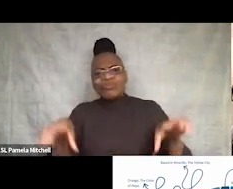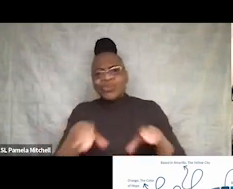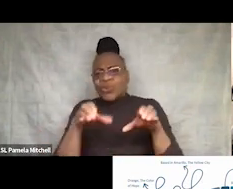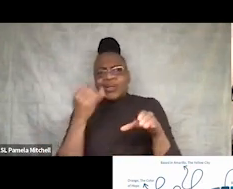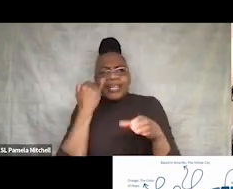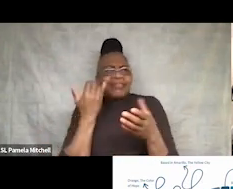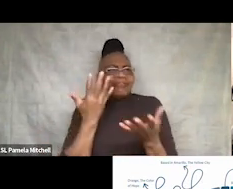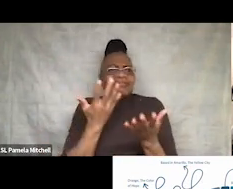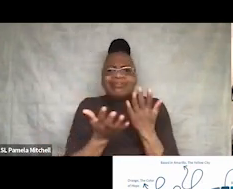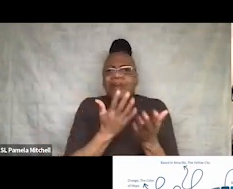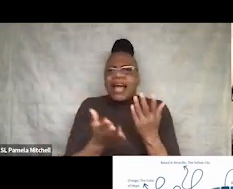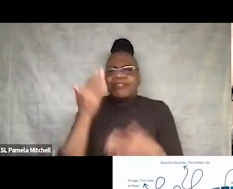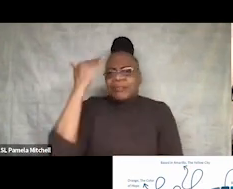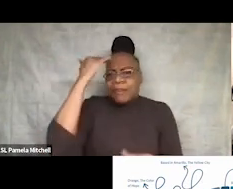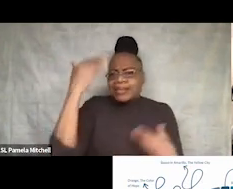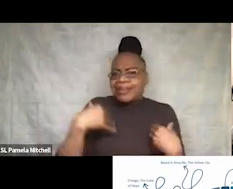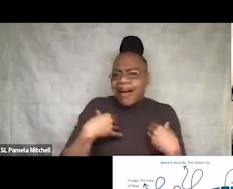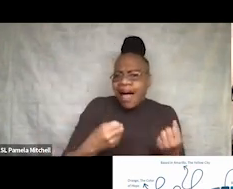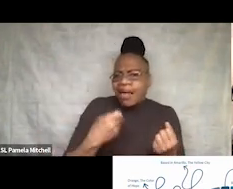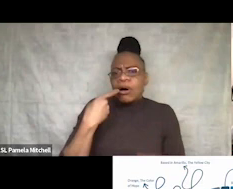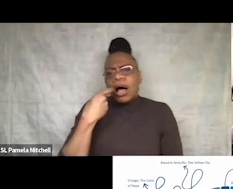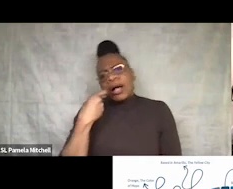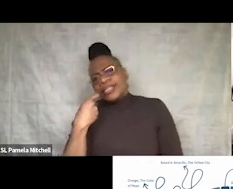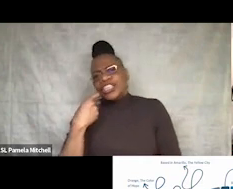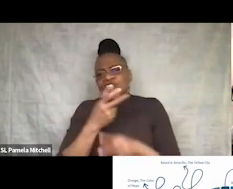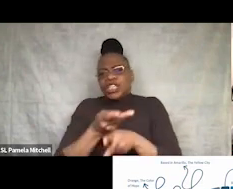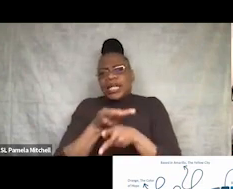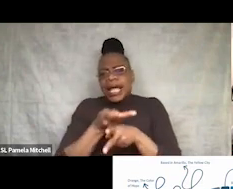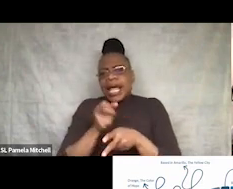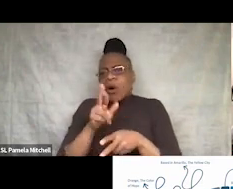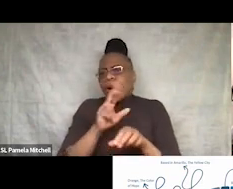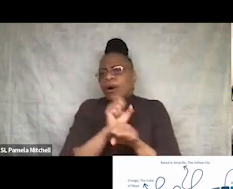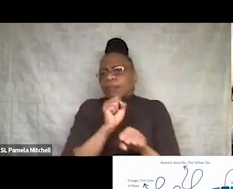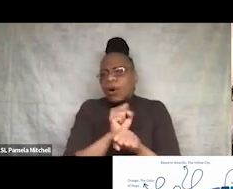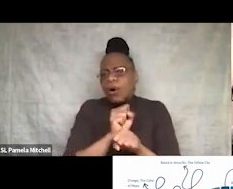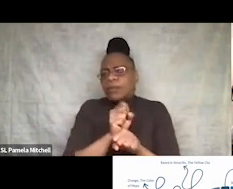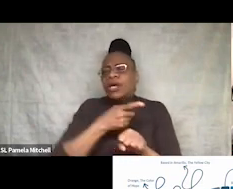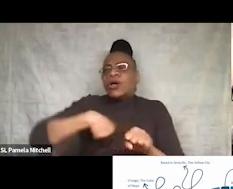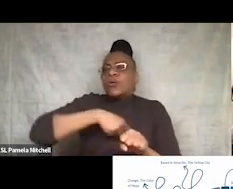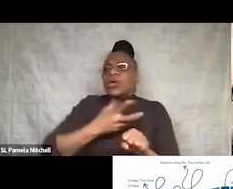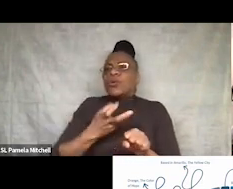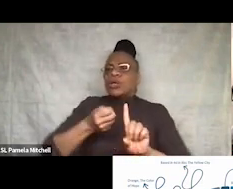or addiction care or whatever, employment, you know, we wanna expand our employment services.